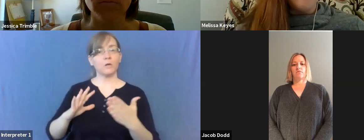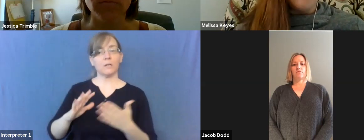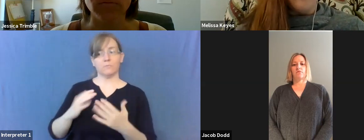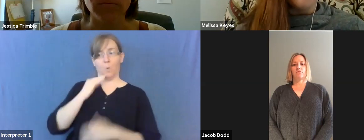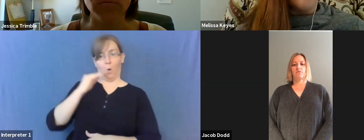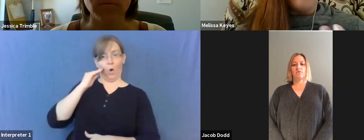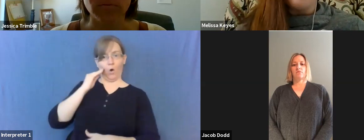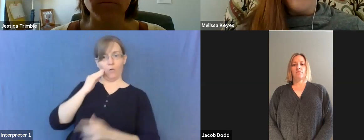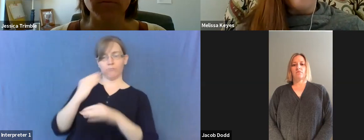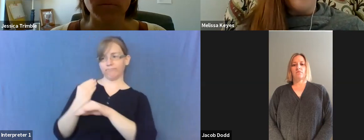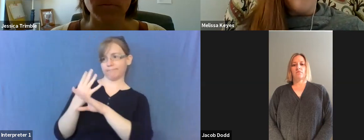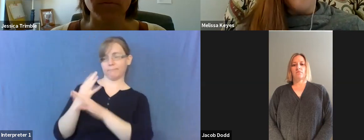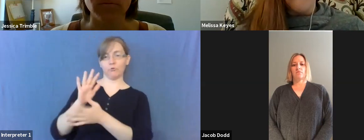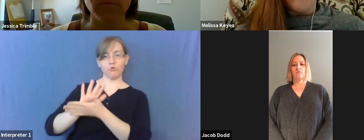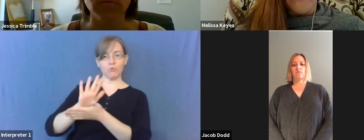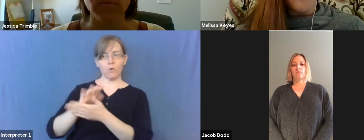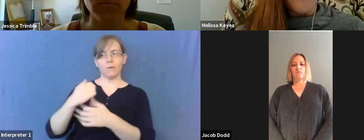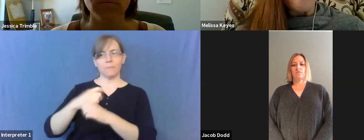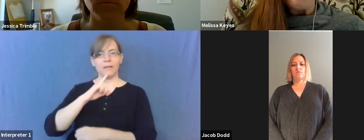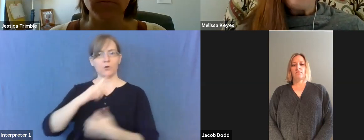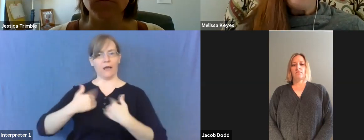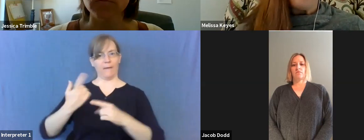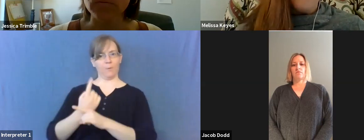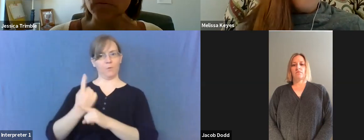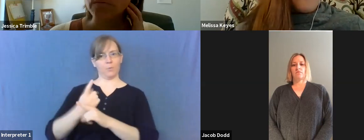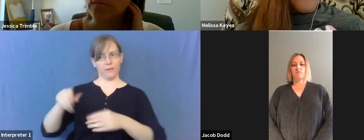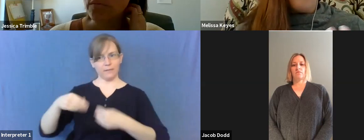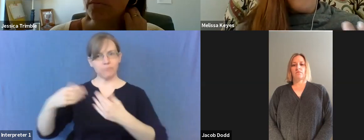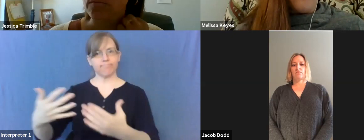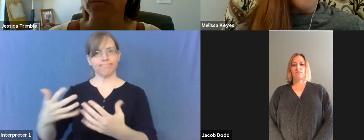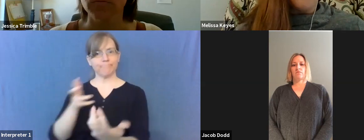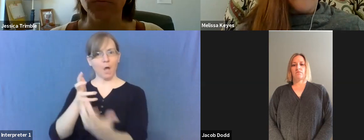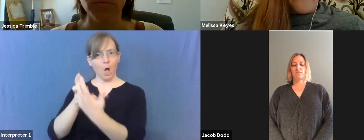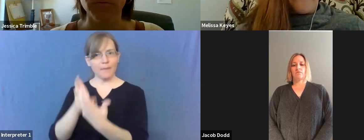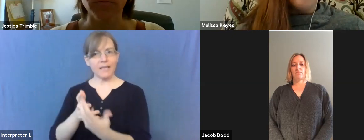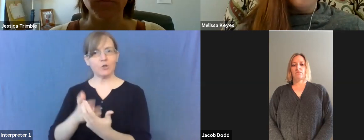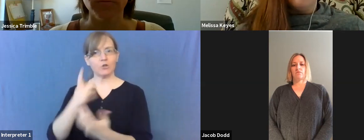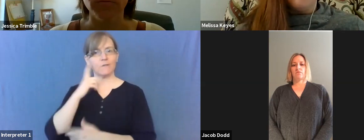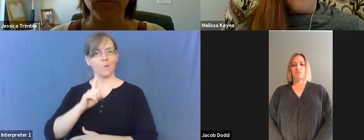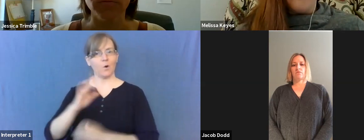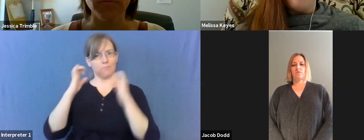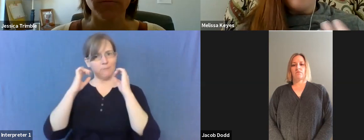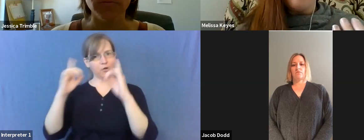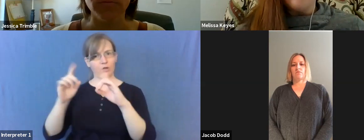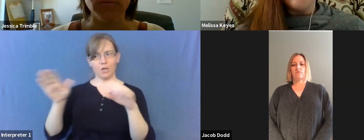to still receive that free appropriate public education. We are also looking at policies